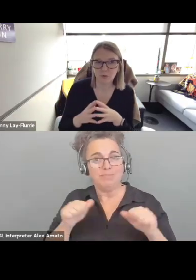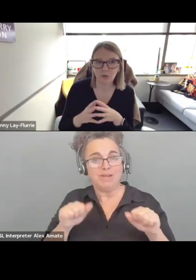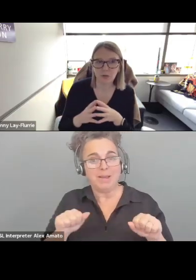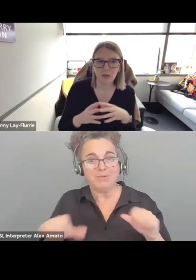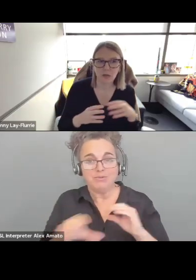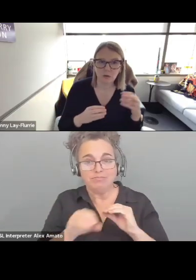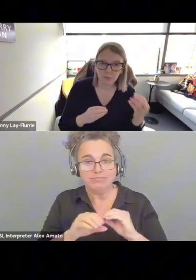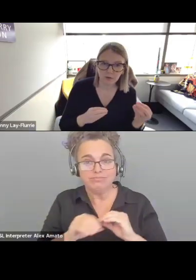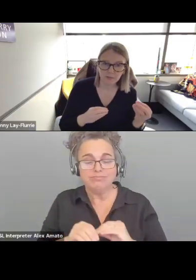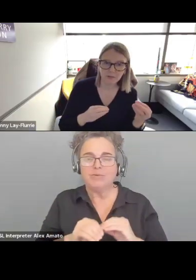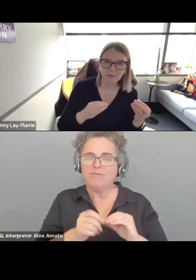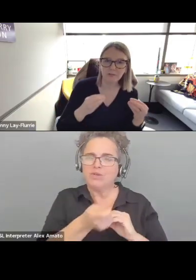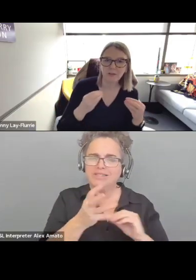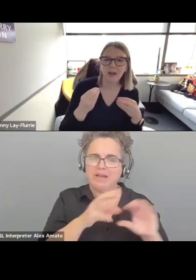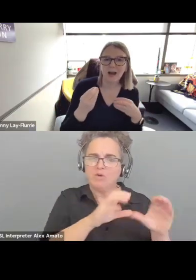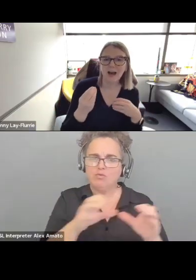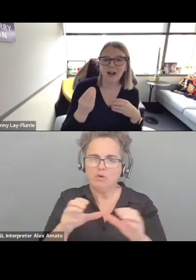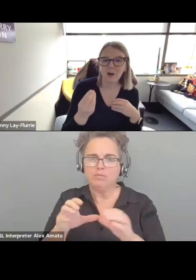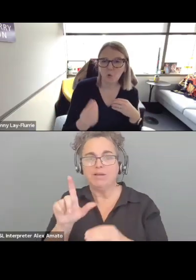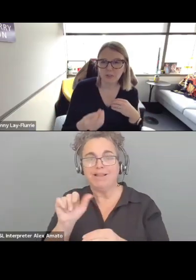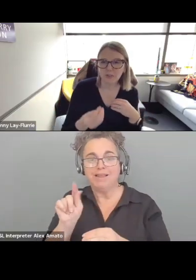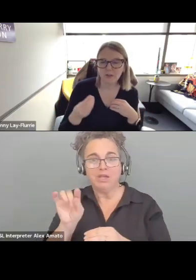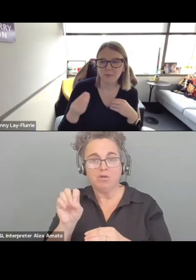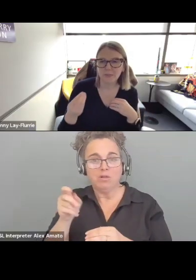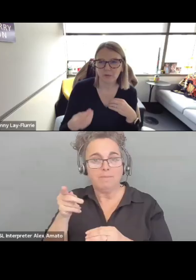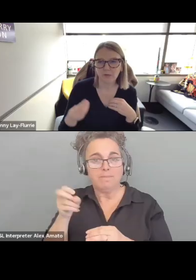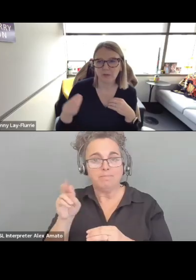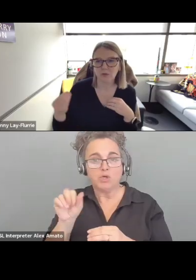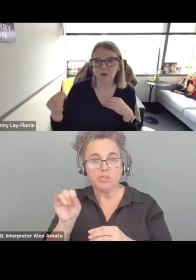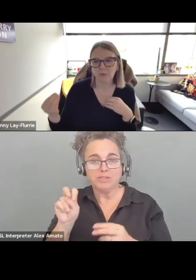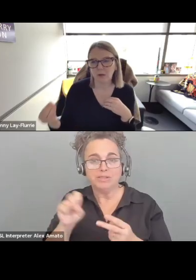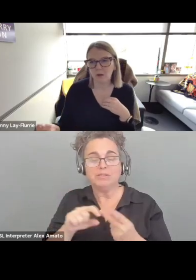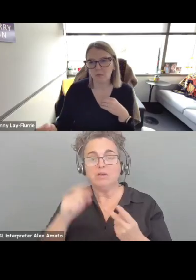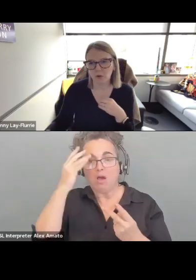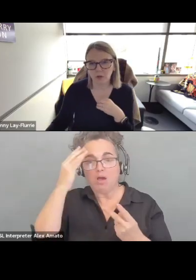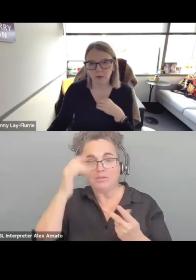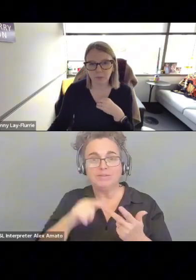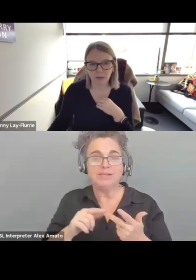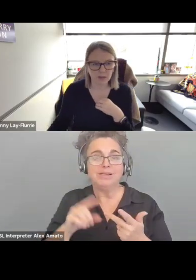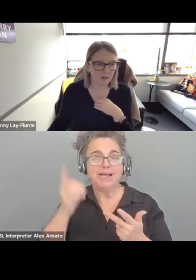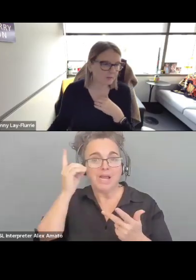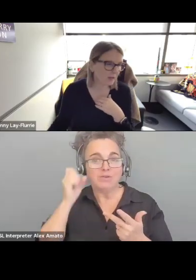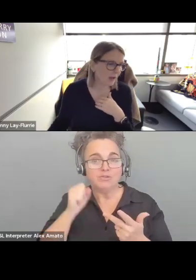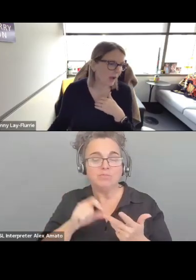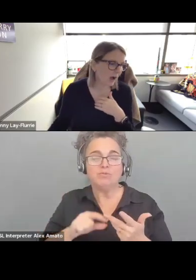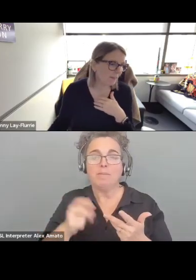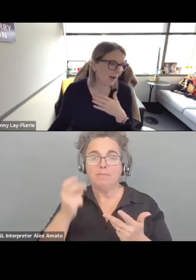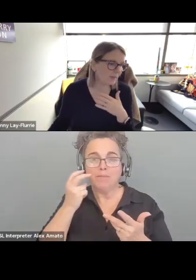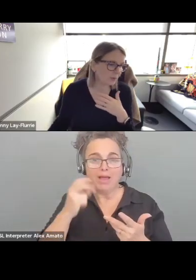to do little persons, autism, down syndrome, low vision and blindness.